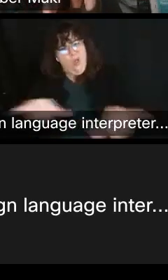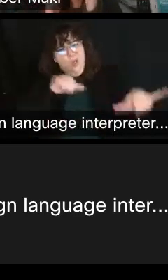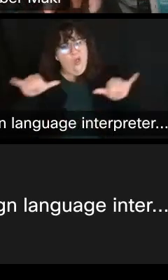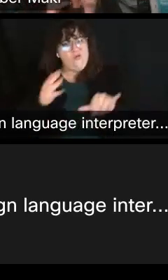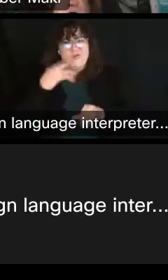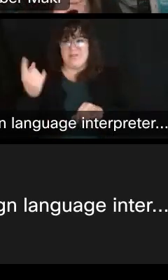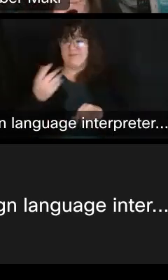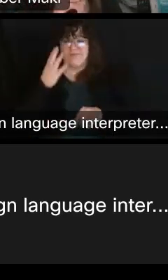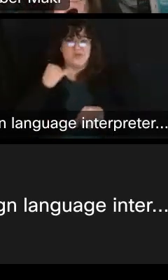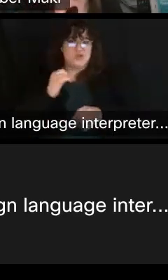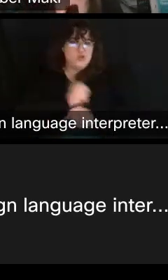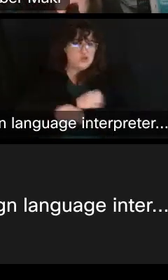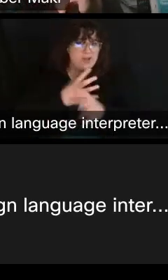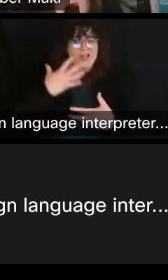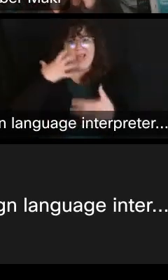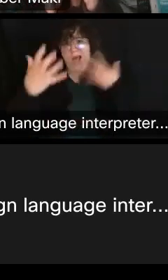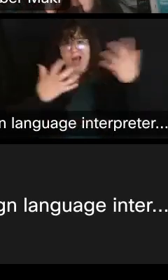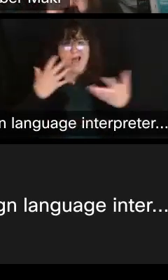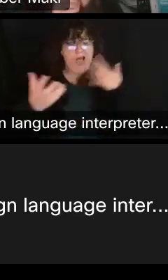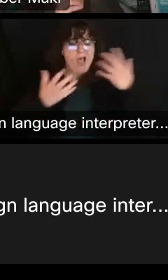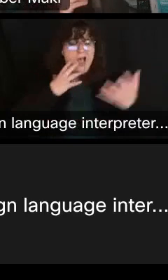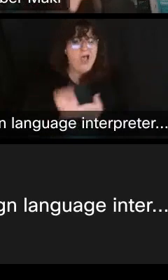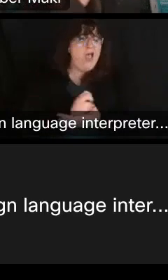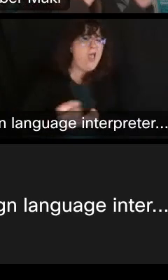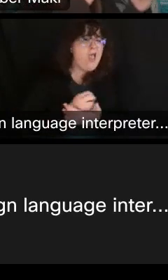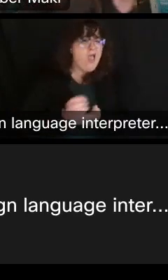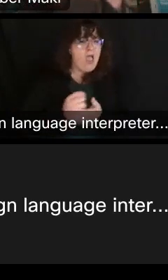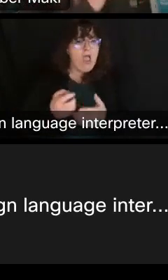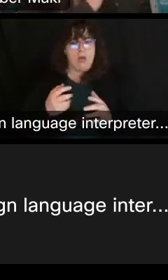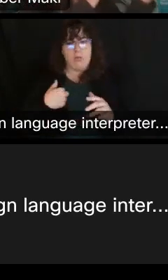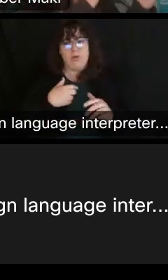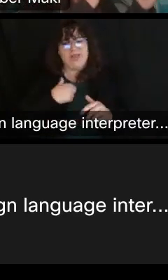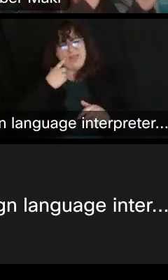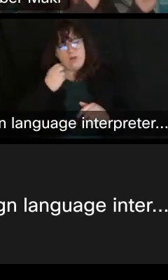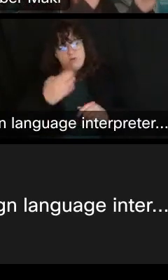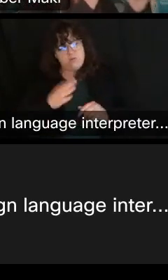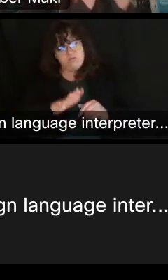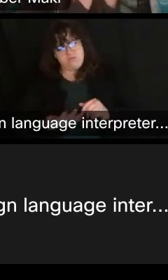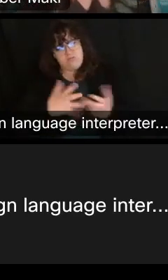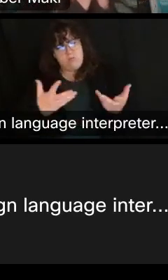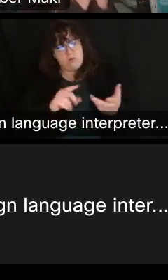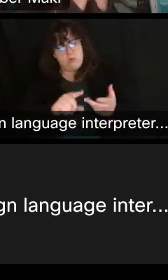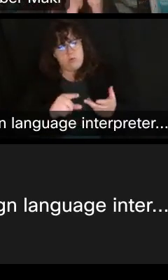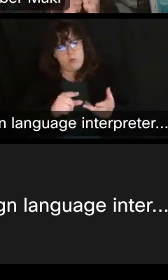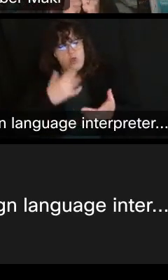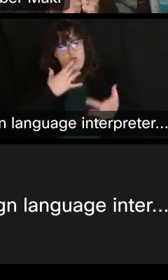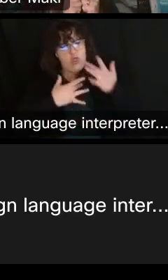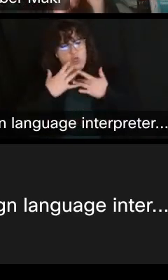and screaming and carrying on to think what is lacking in their quality of life in that moment,